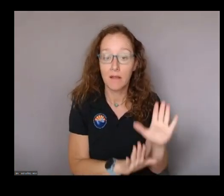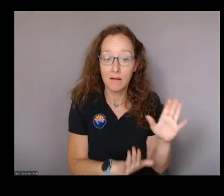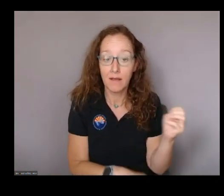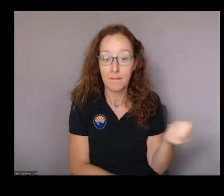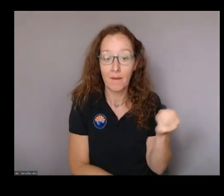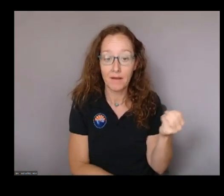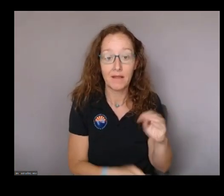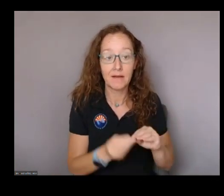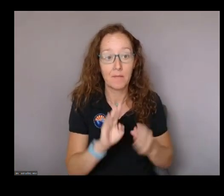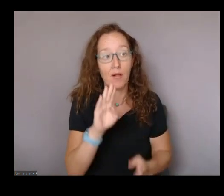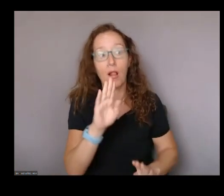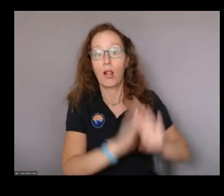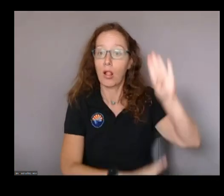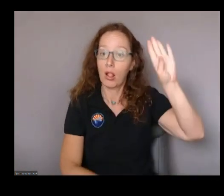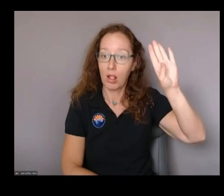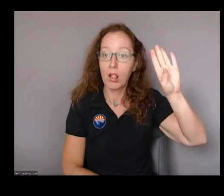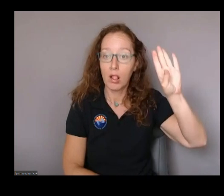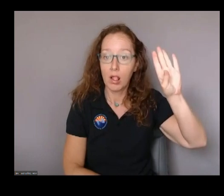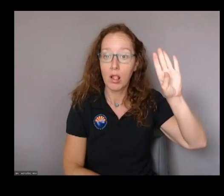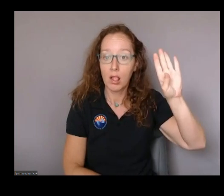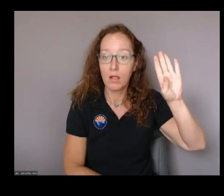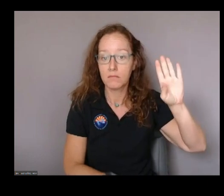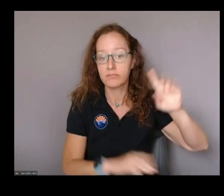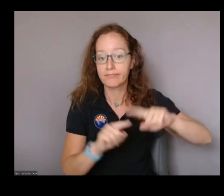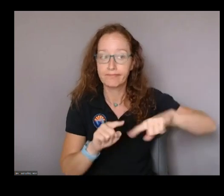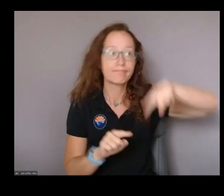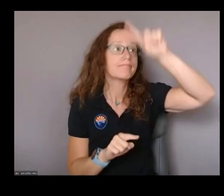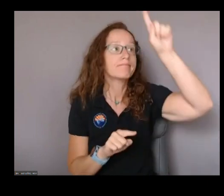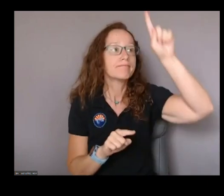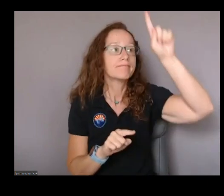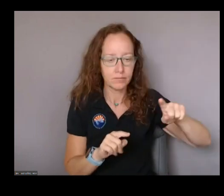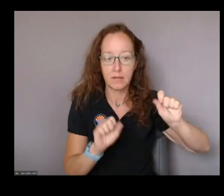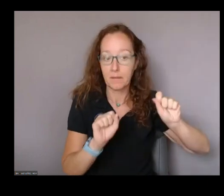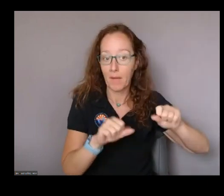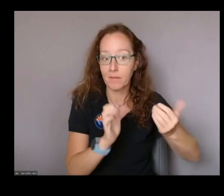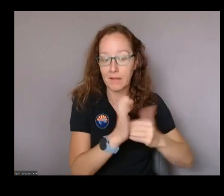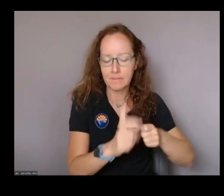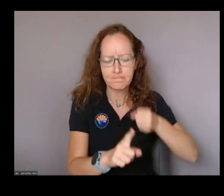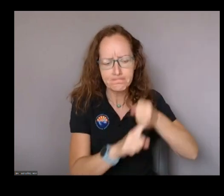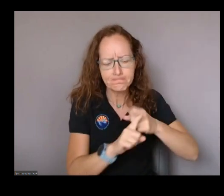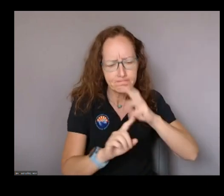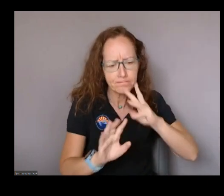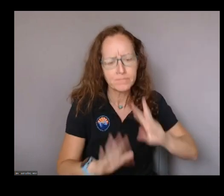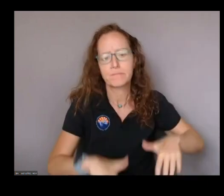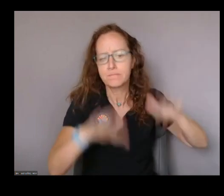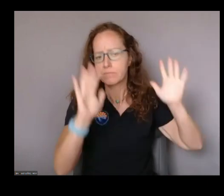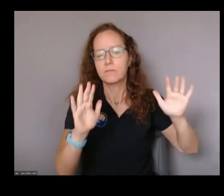So, we'll definitely be looking for another potential of flash flooding, more additional heavy rain potential, and more